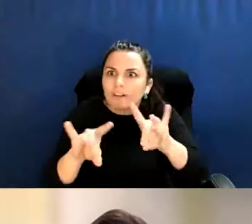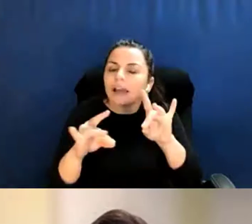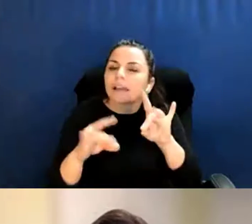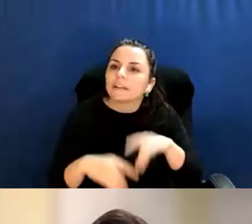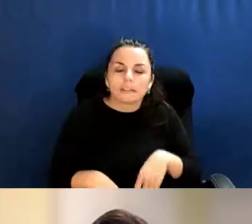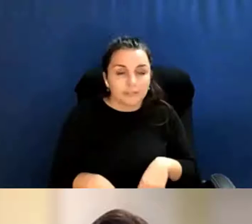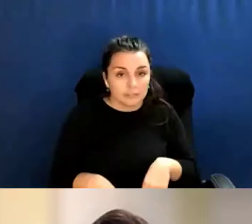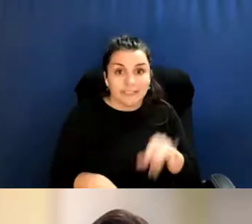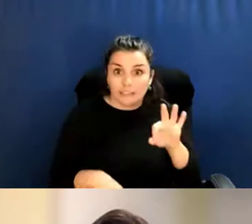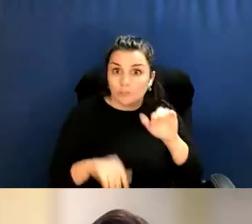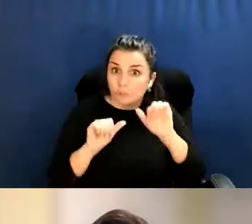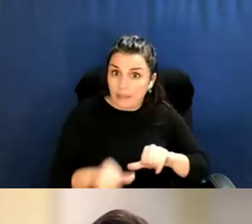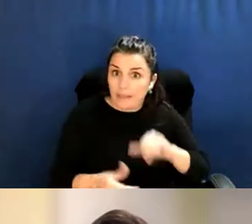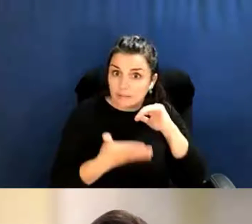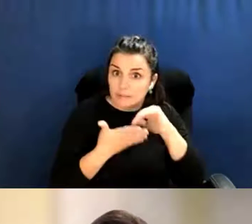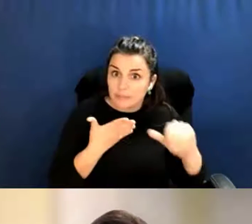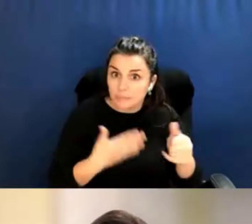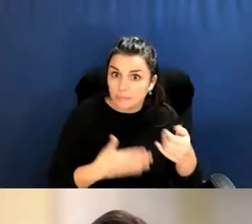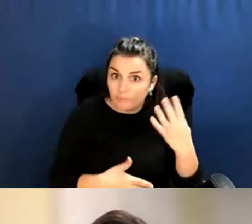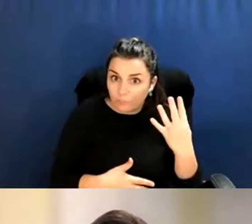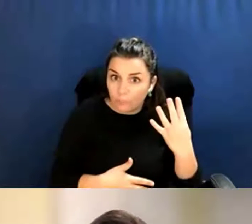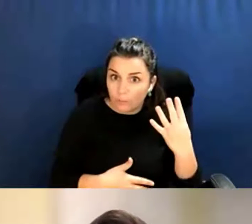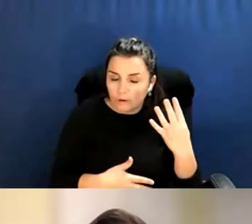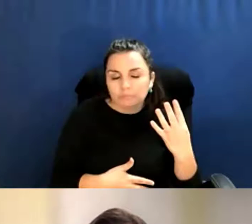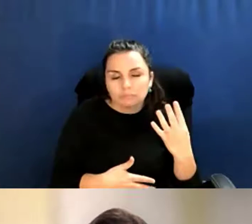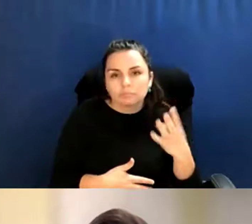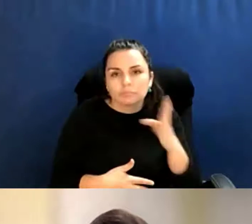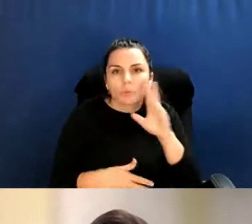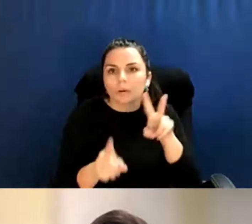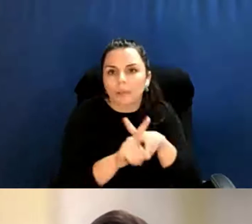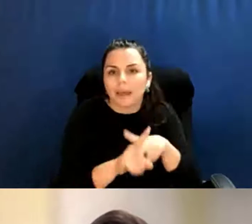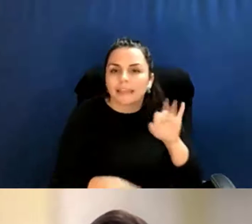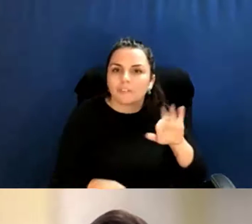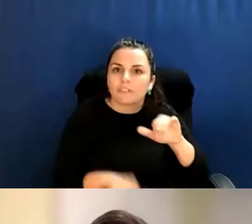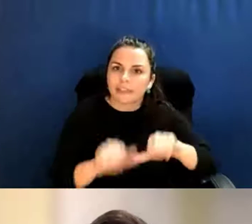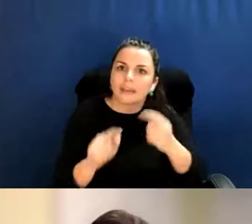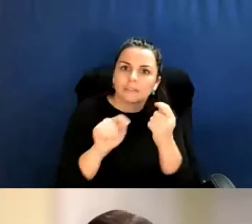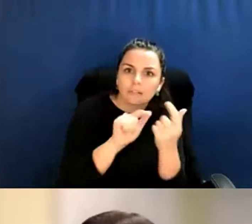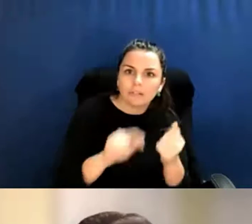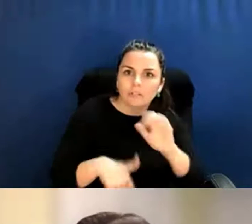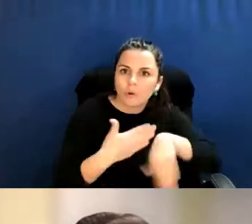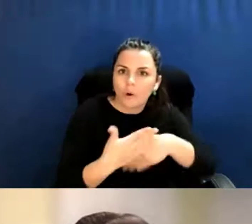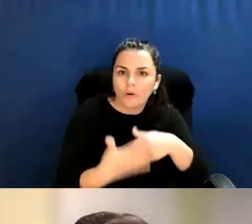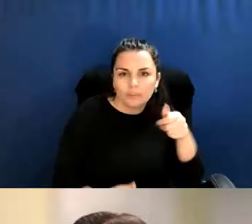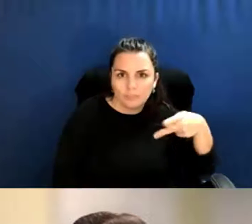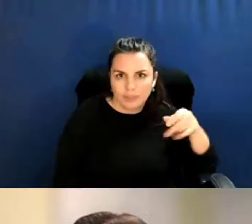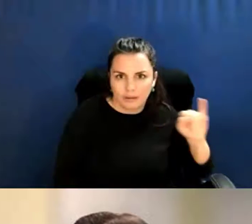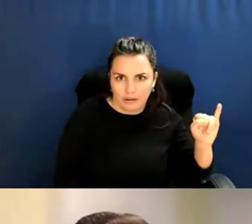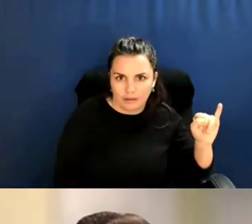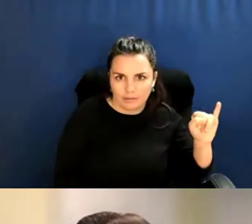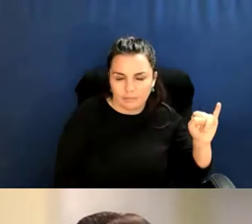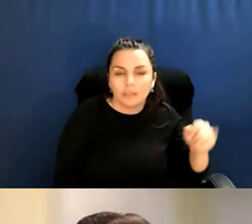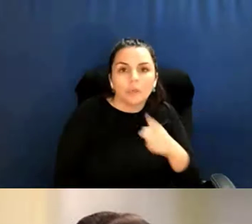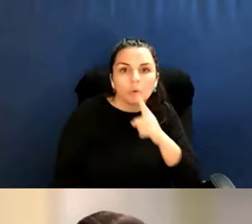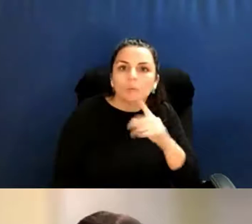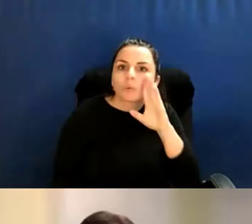exemption four would apply to you, and it is equivalent. The actual situation would be equivalent to it